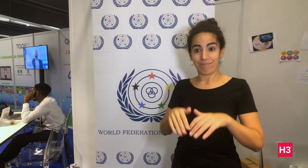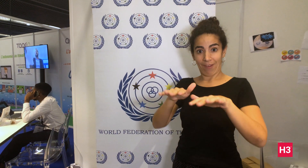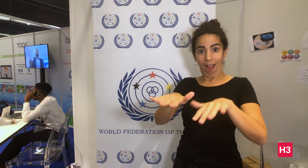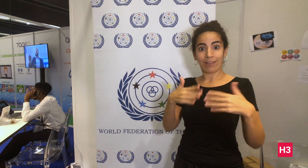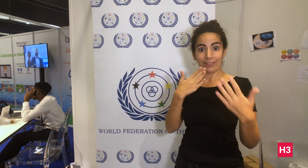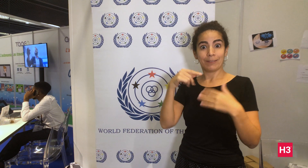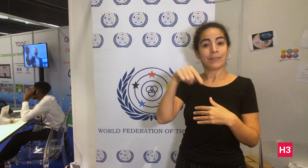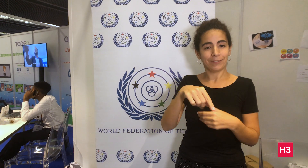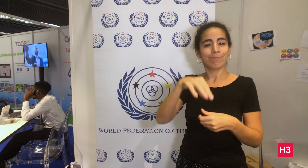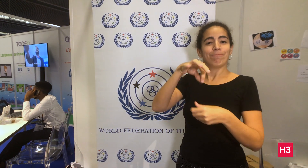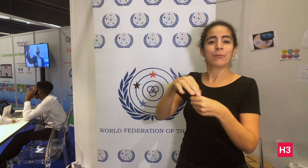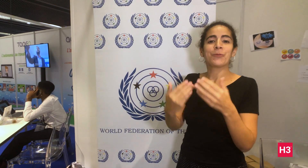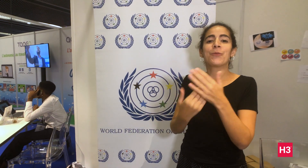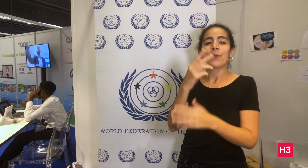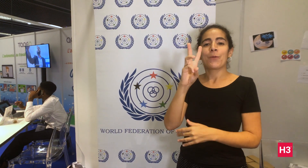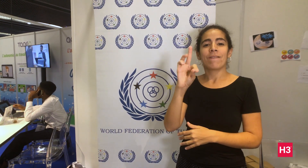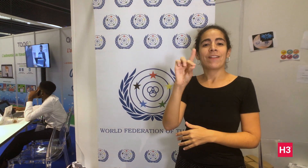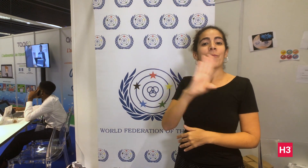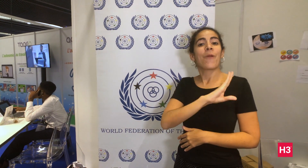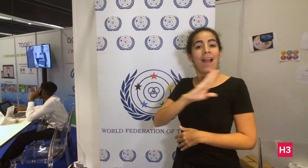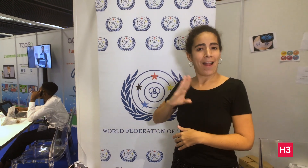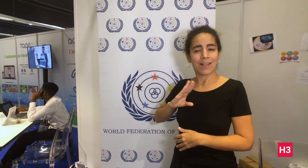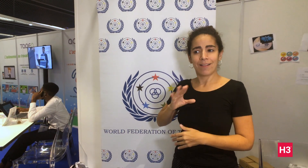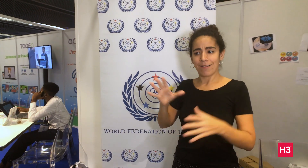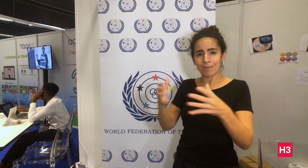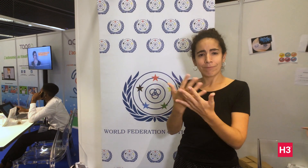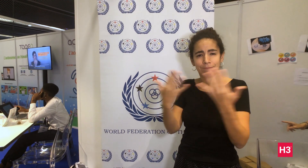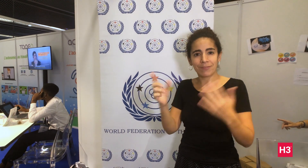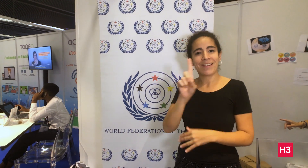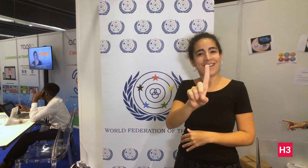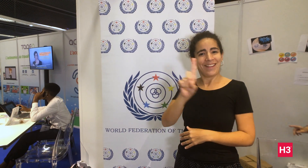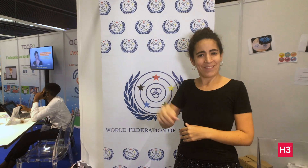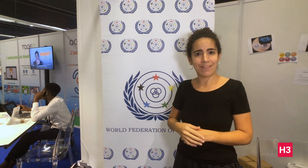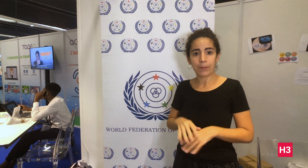During the General Assembly, delegates voted for a new board.